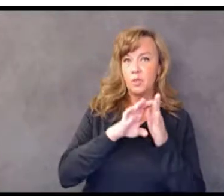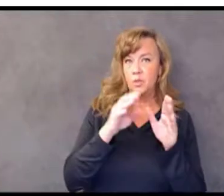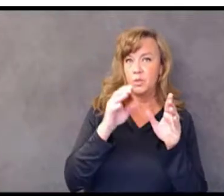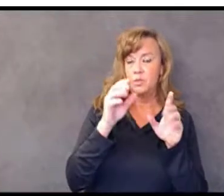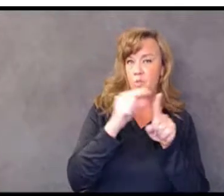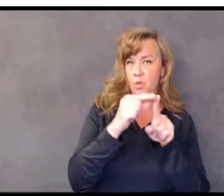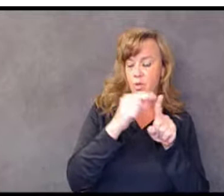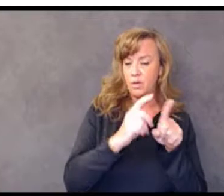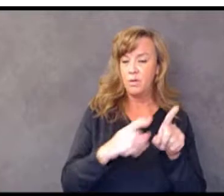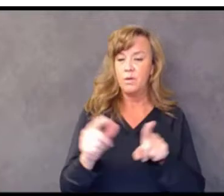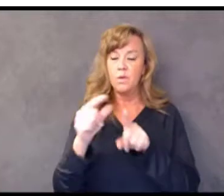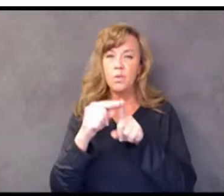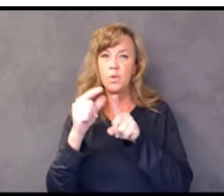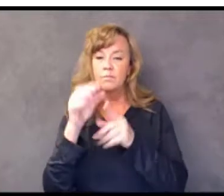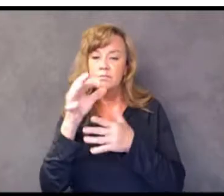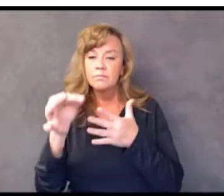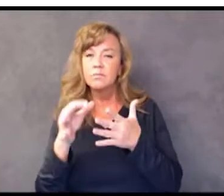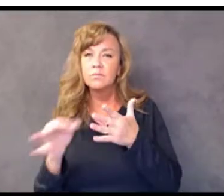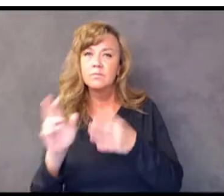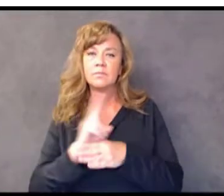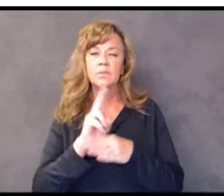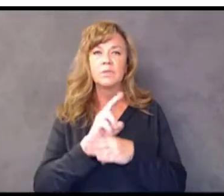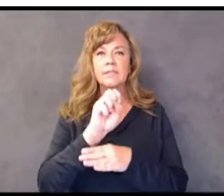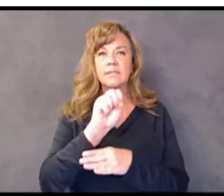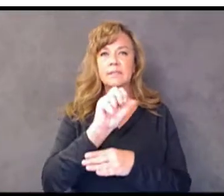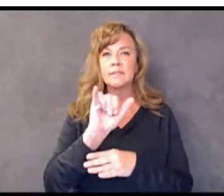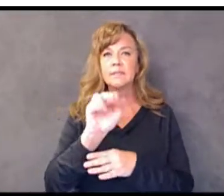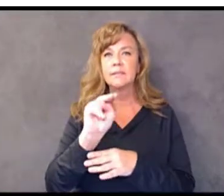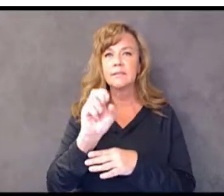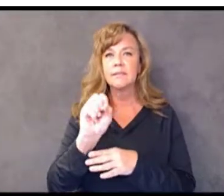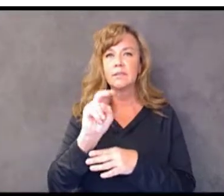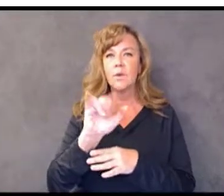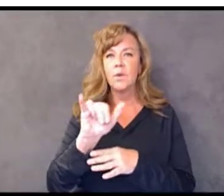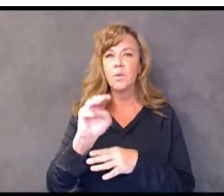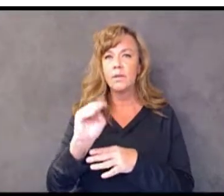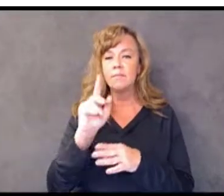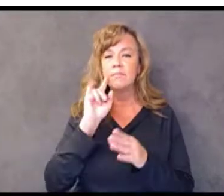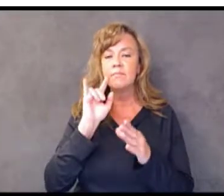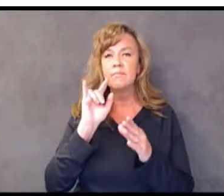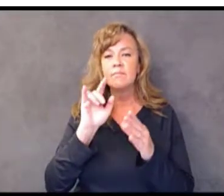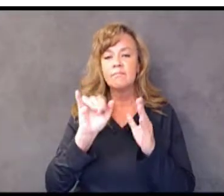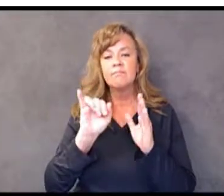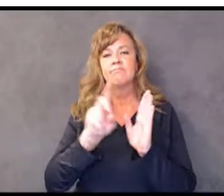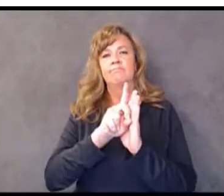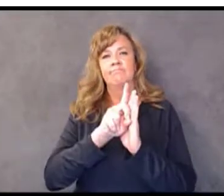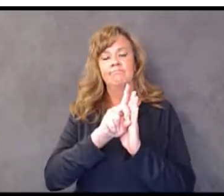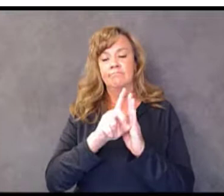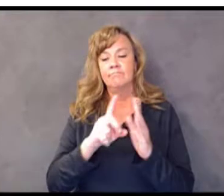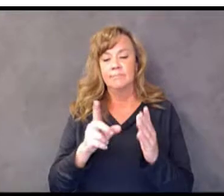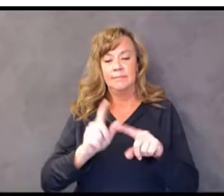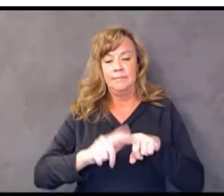synonym identification depending upon the student’s grade level or ability.